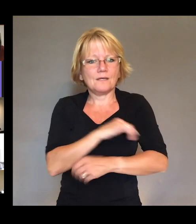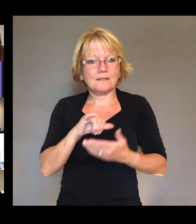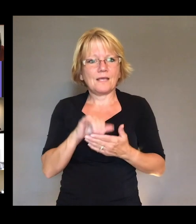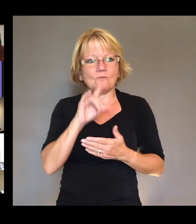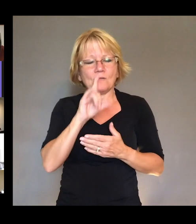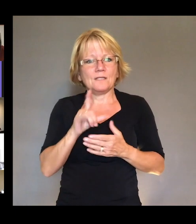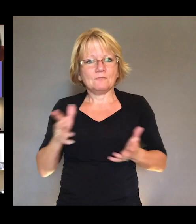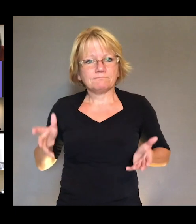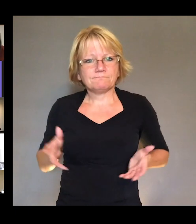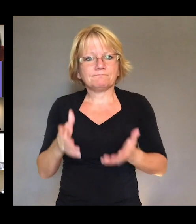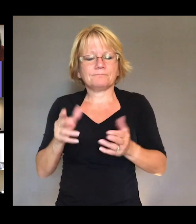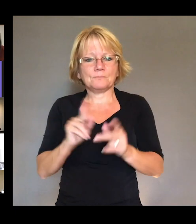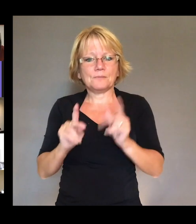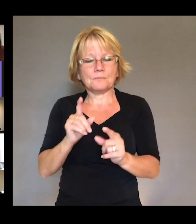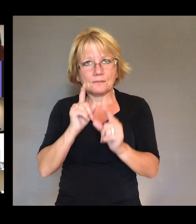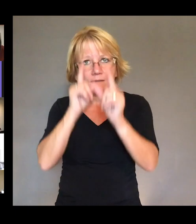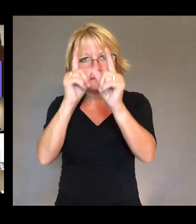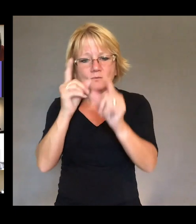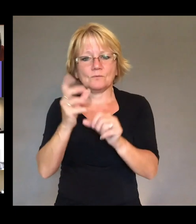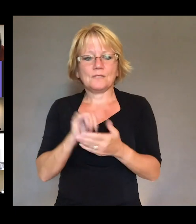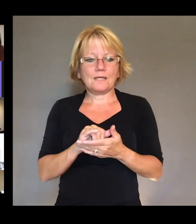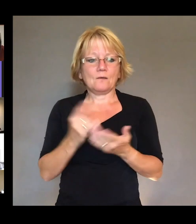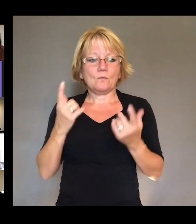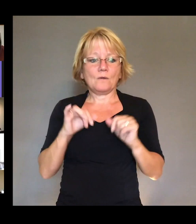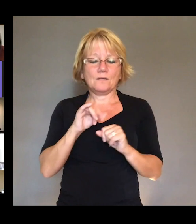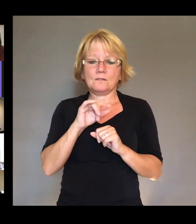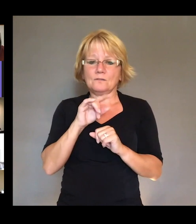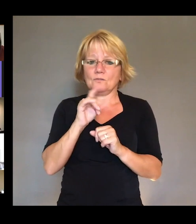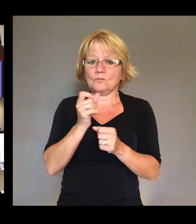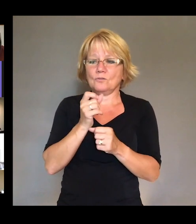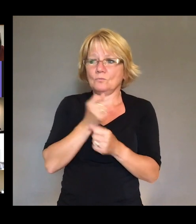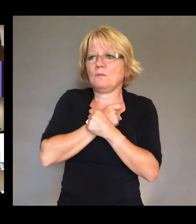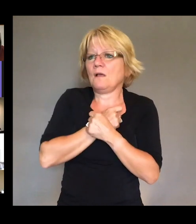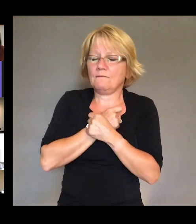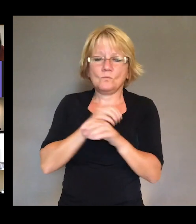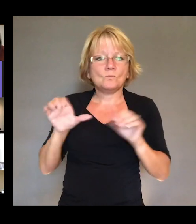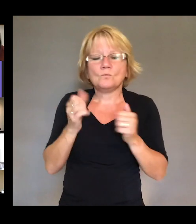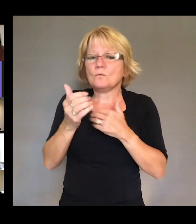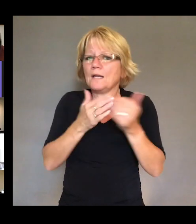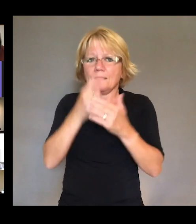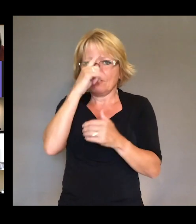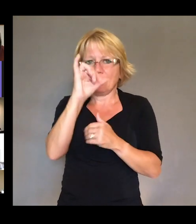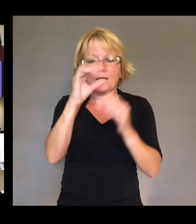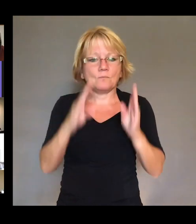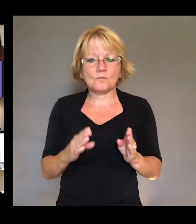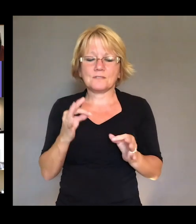And that really drives people for accomplishing it. You know, when you're in love, you do anything for that person, right?